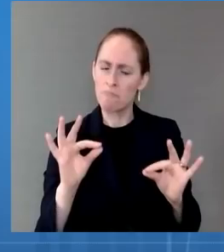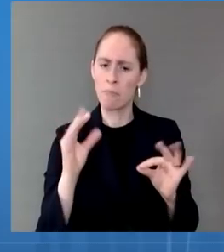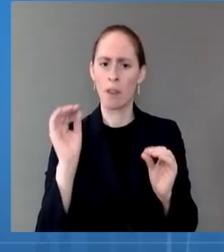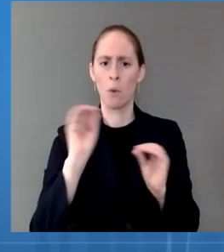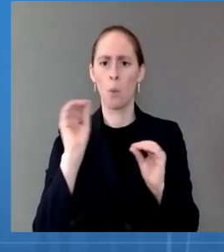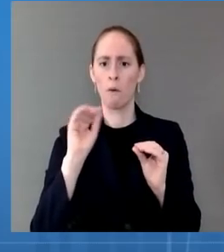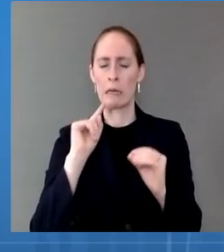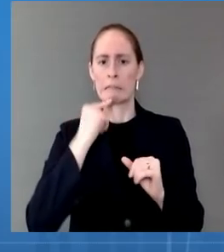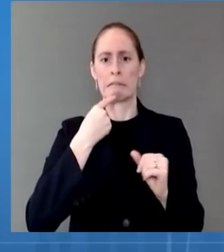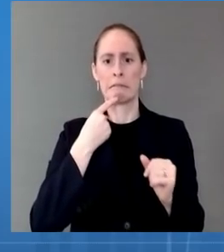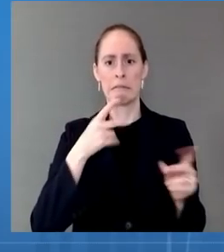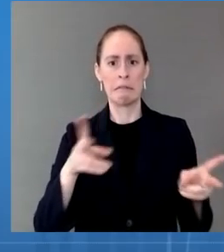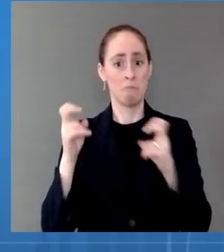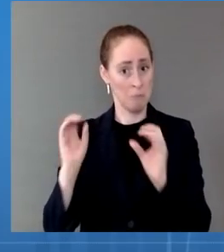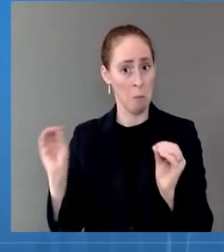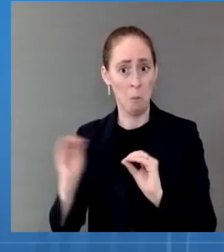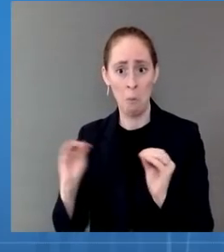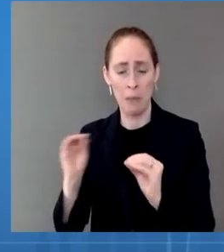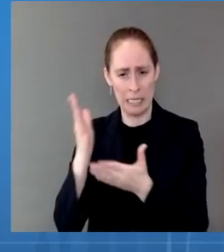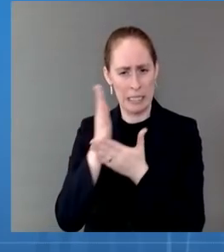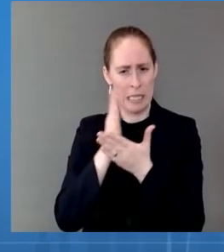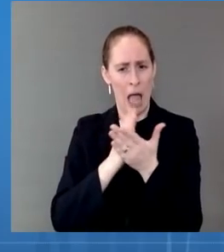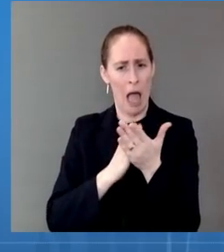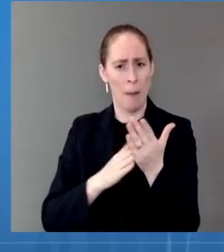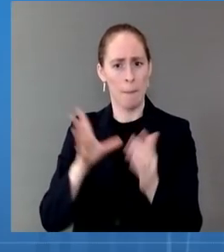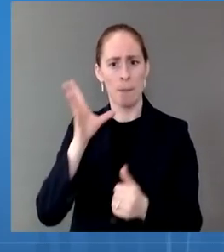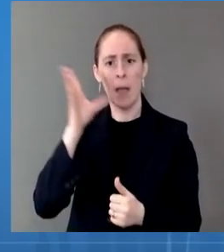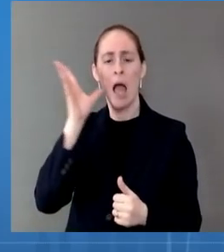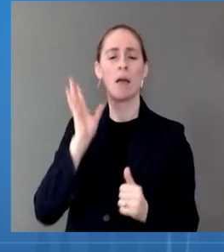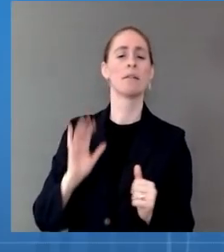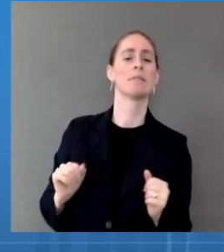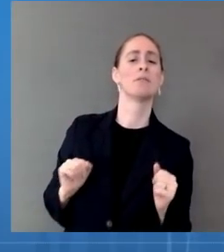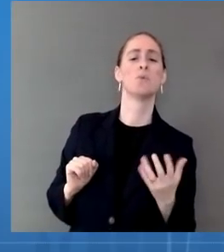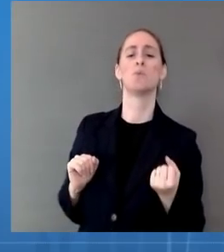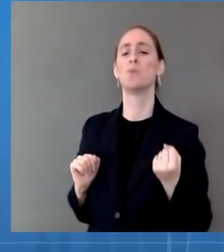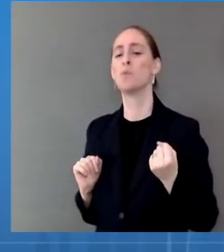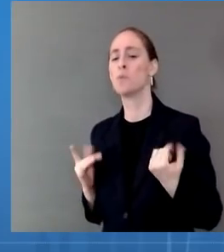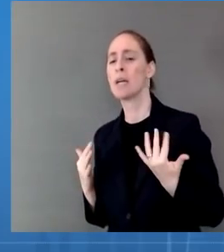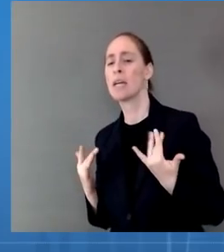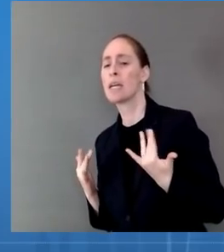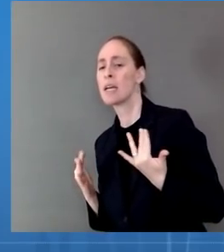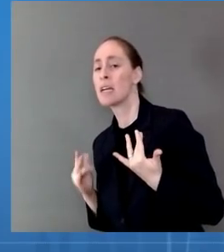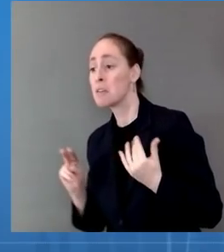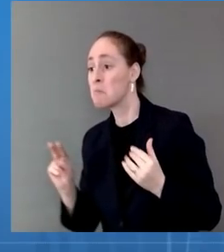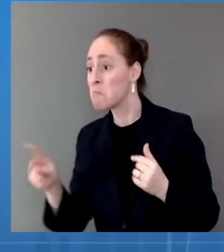I wanted to reiterate that vaccination is the best way to protect your children from COVID-19